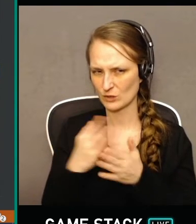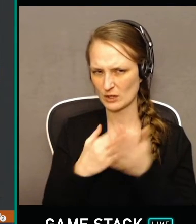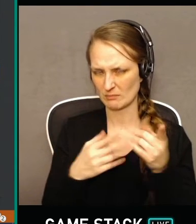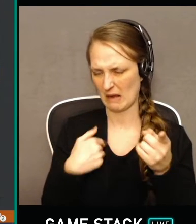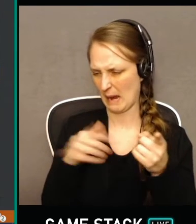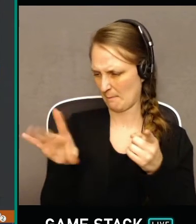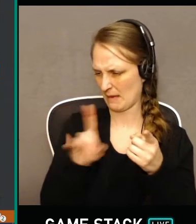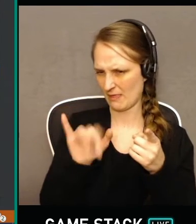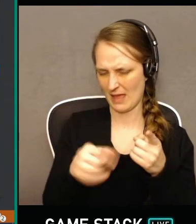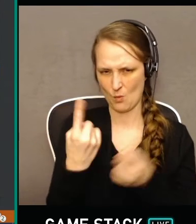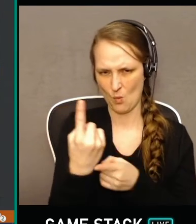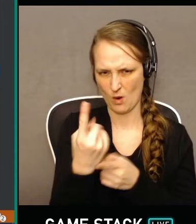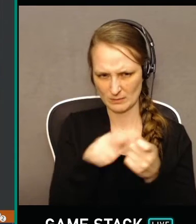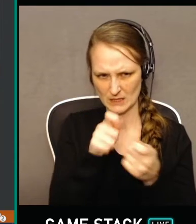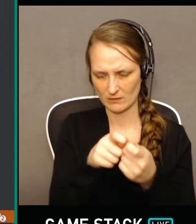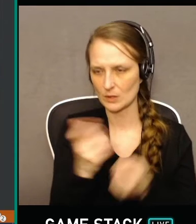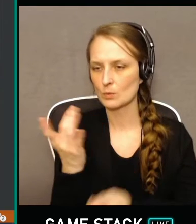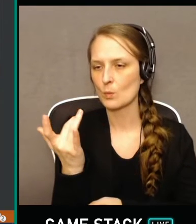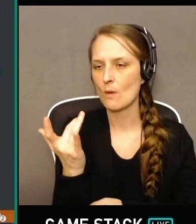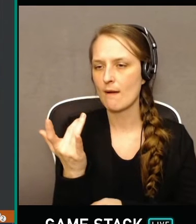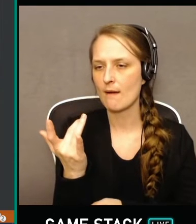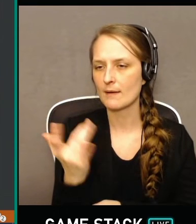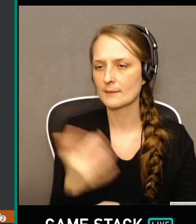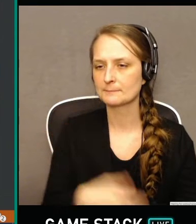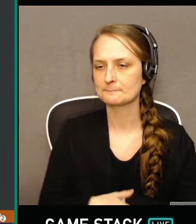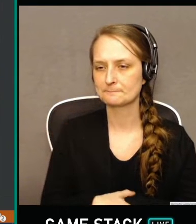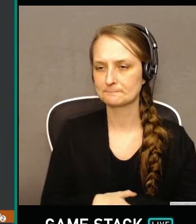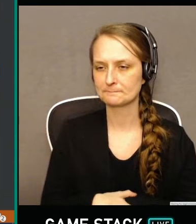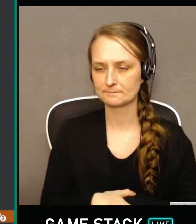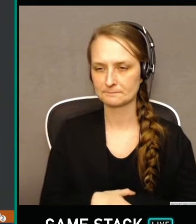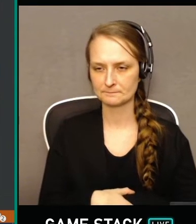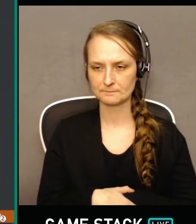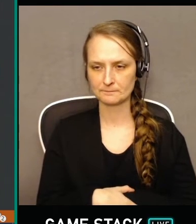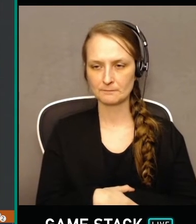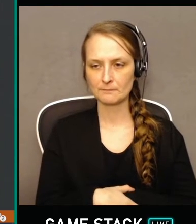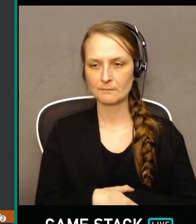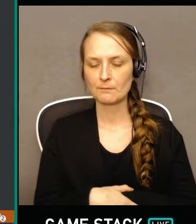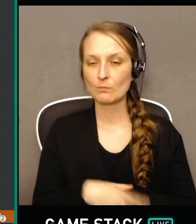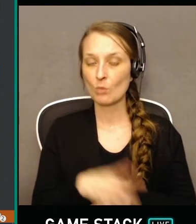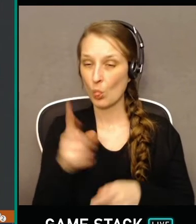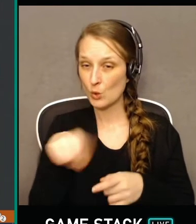in particular to show you? Well, those in the audience that have been following our